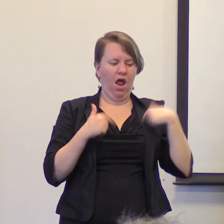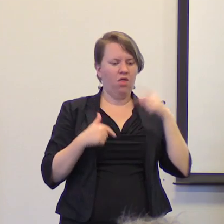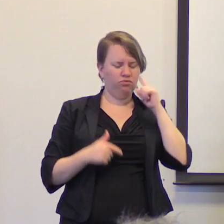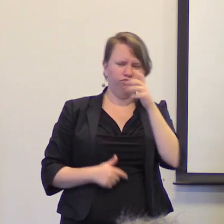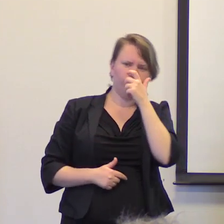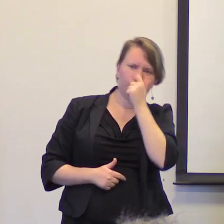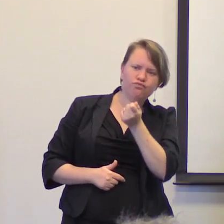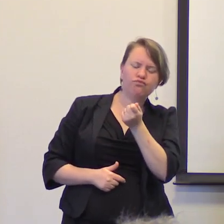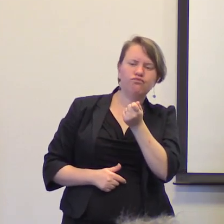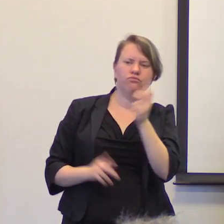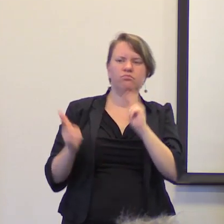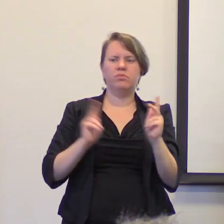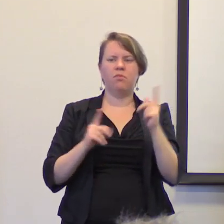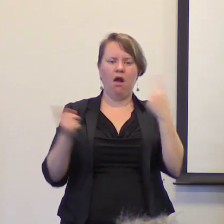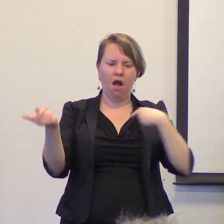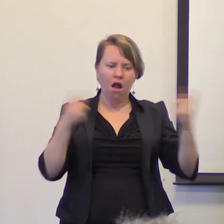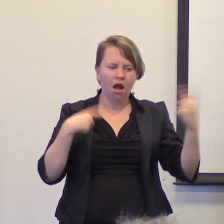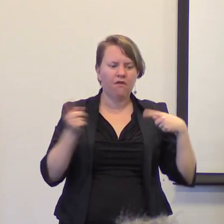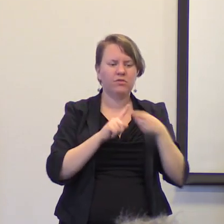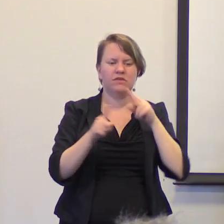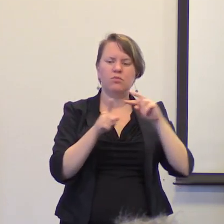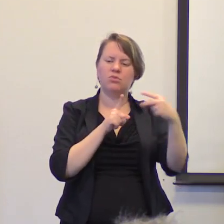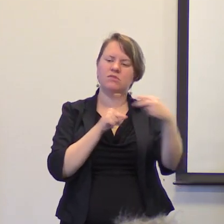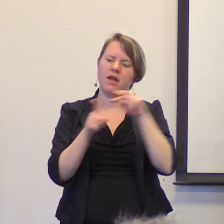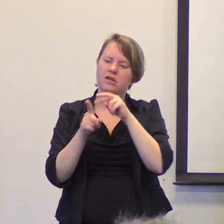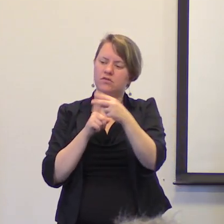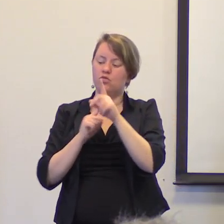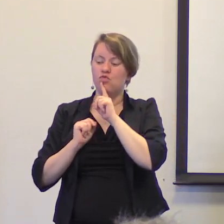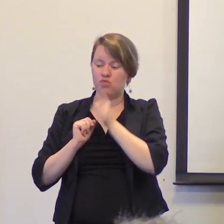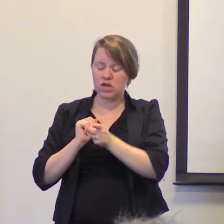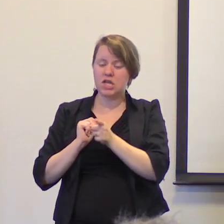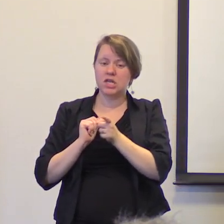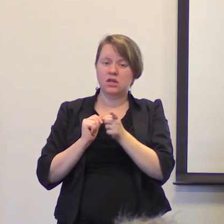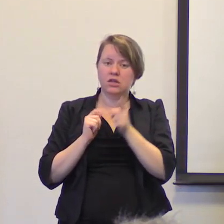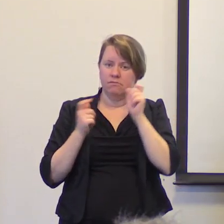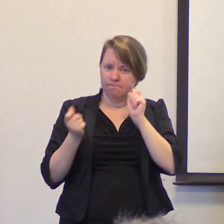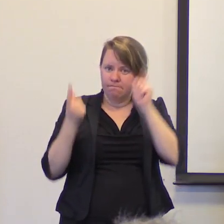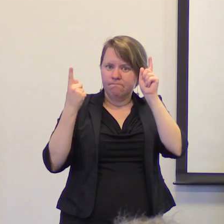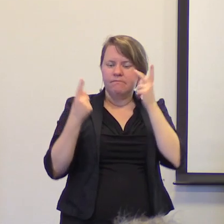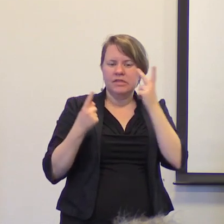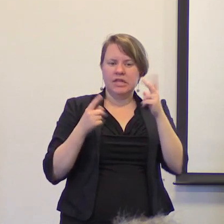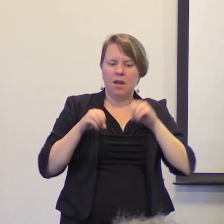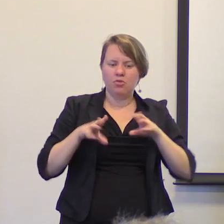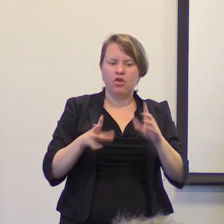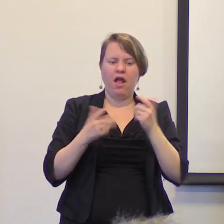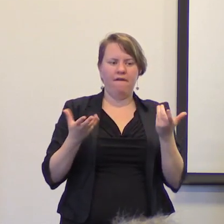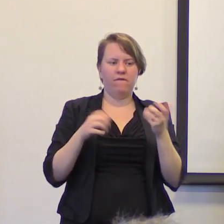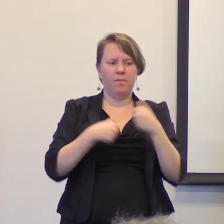interesting how people coming from different perspectives were really seeing opportunities to have coalitions and networks.